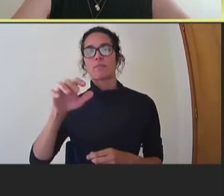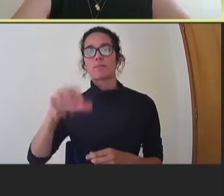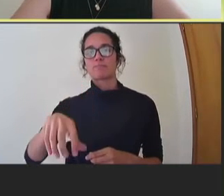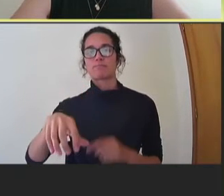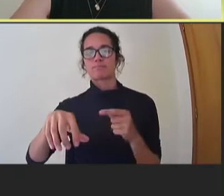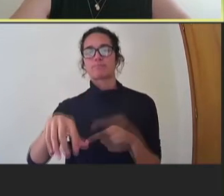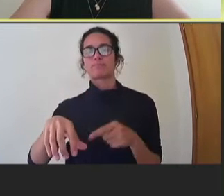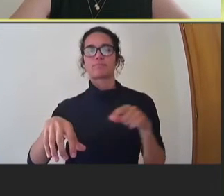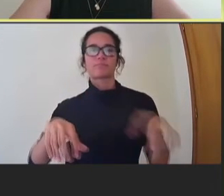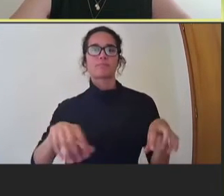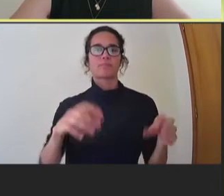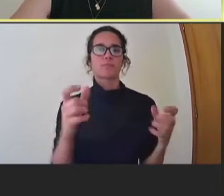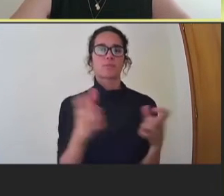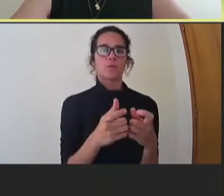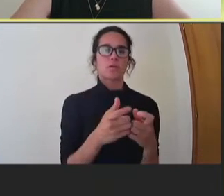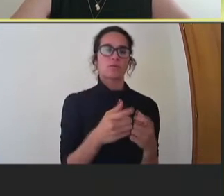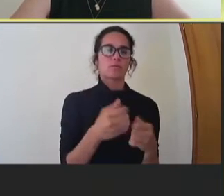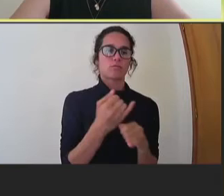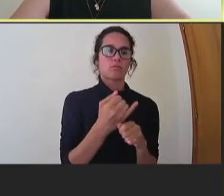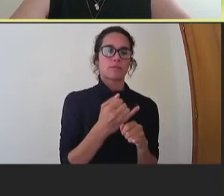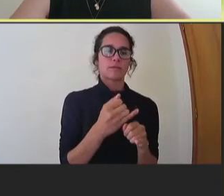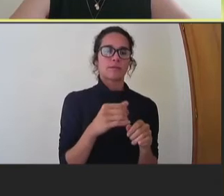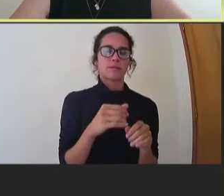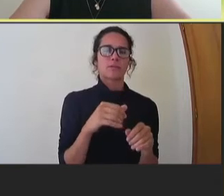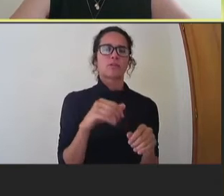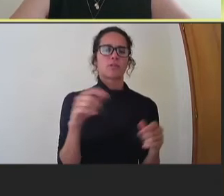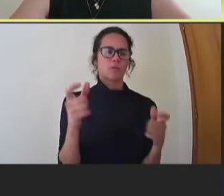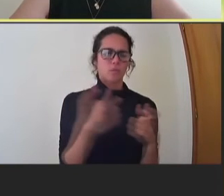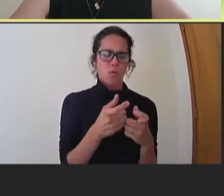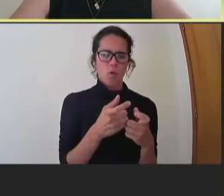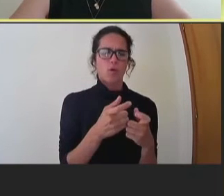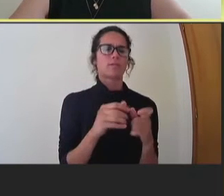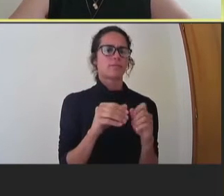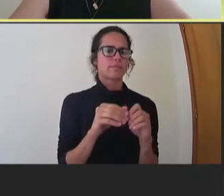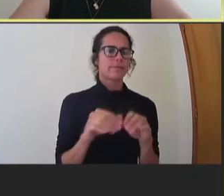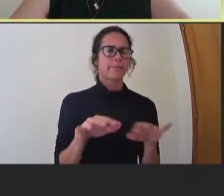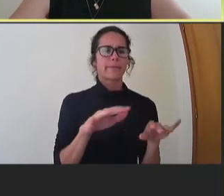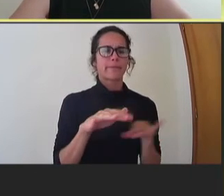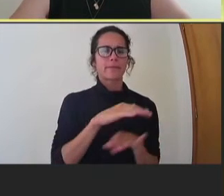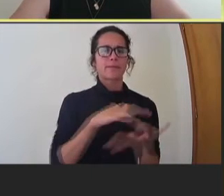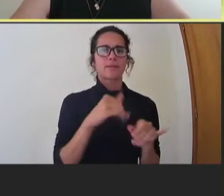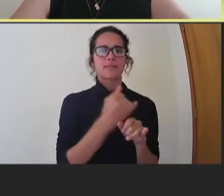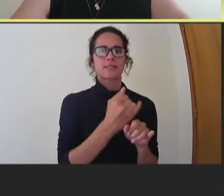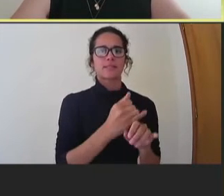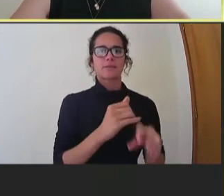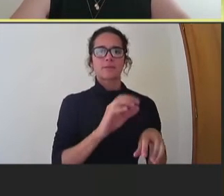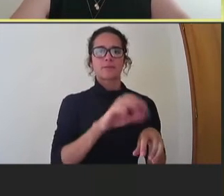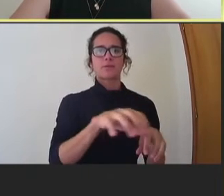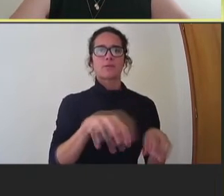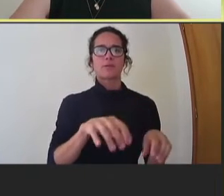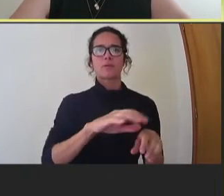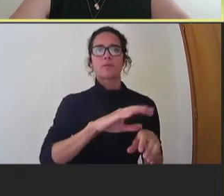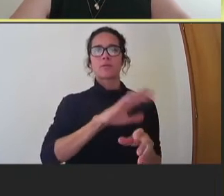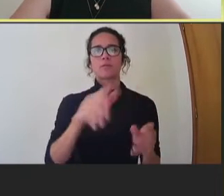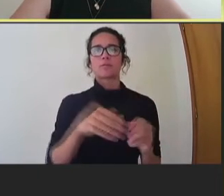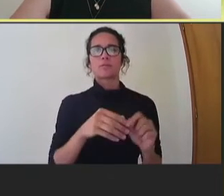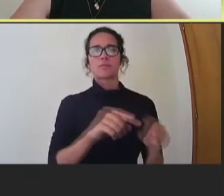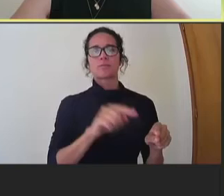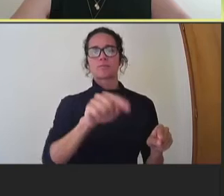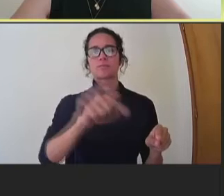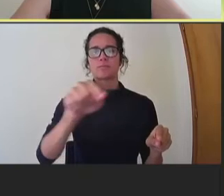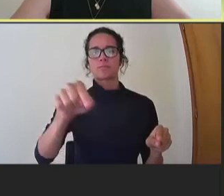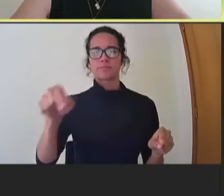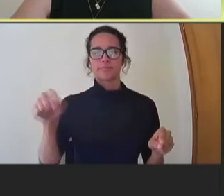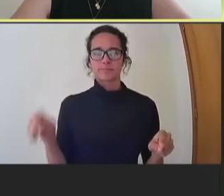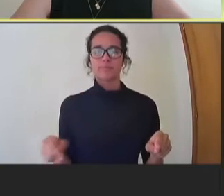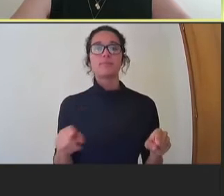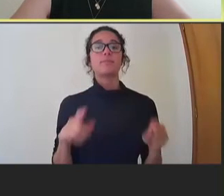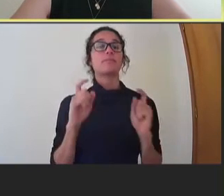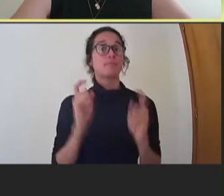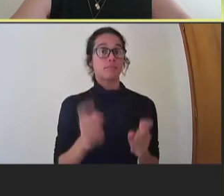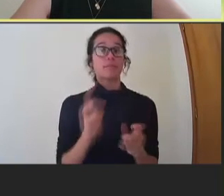Another really important thing was some contract awarded to improve the yield of the vaccine.